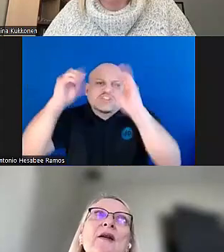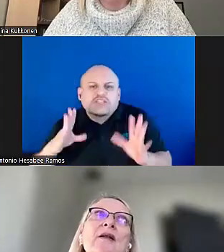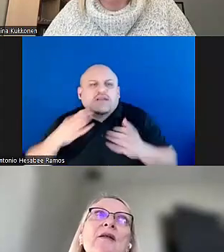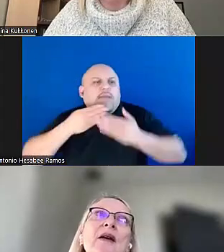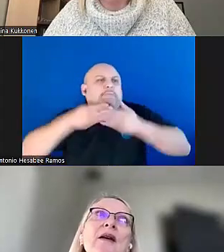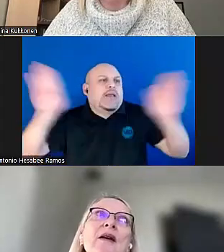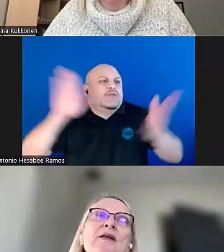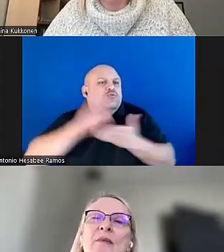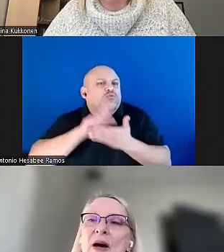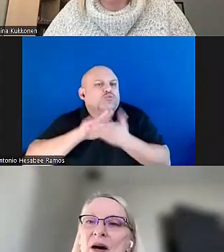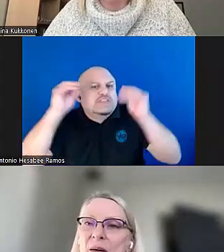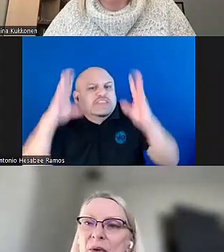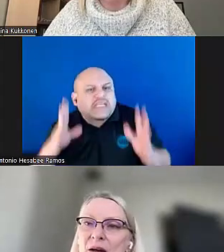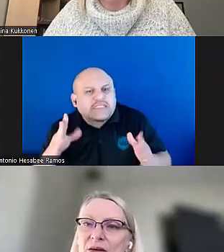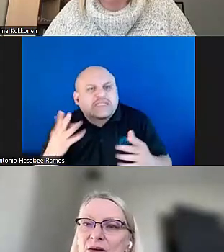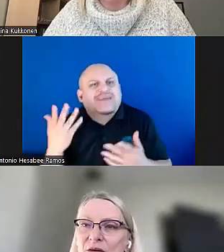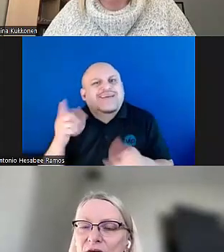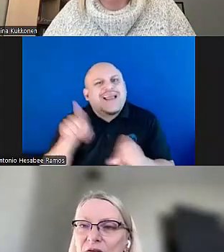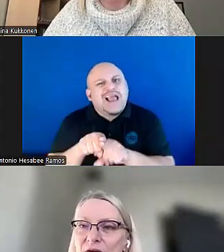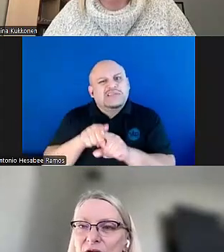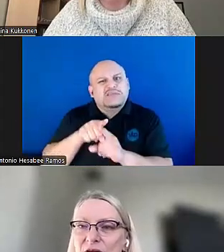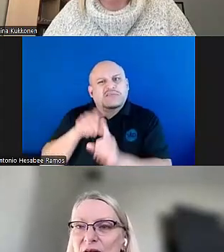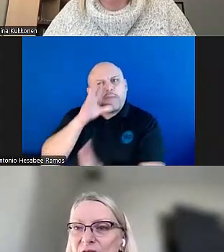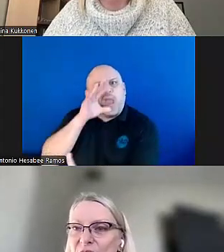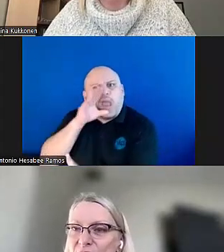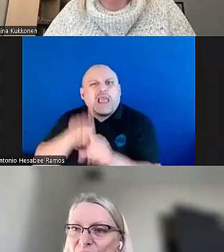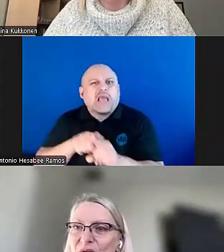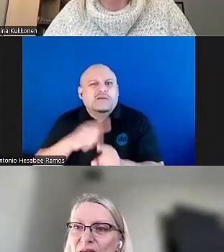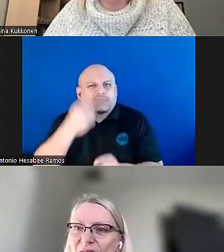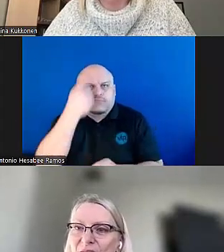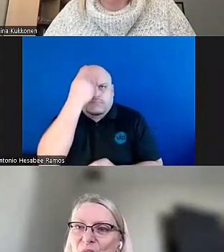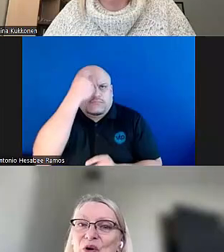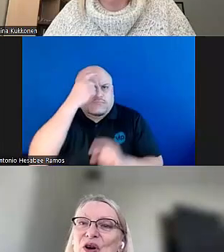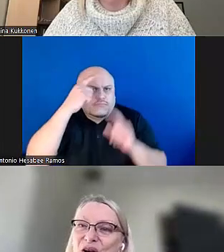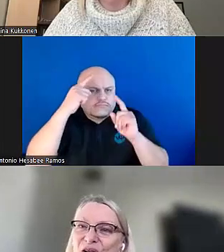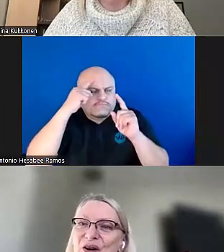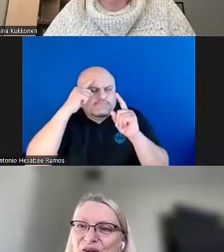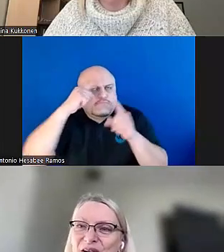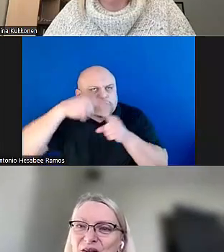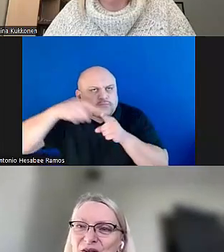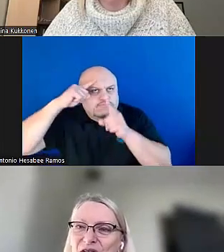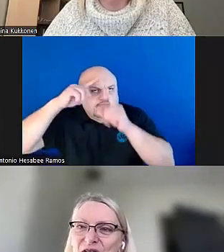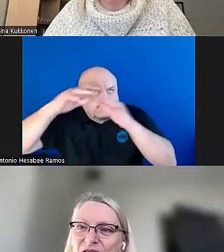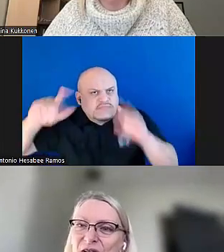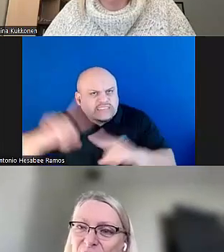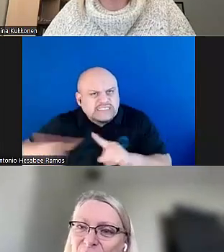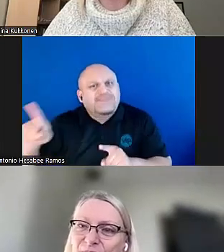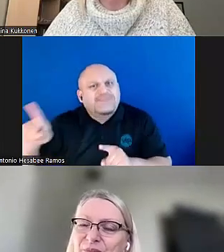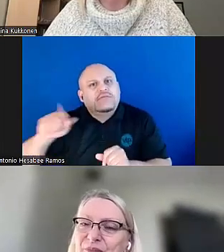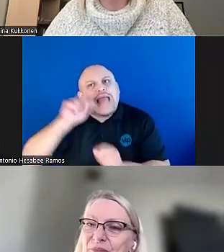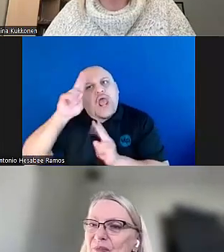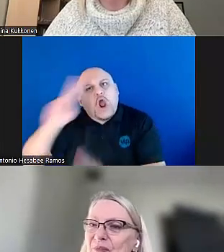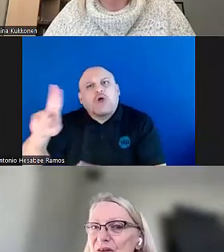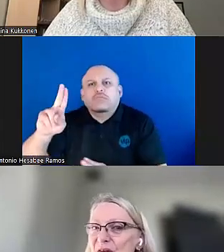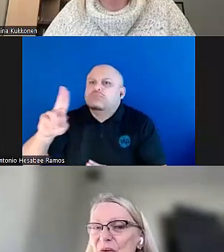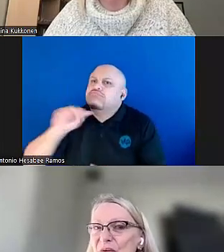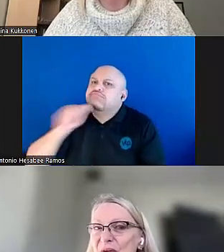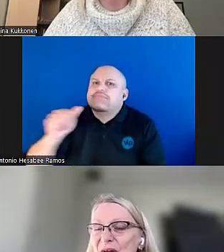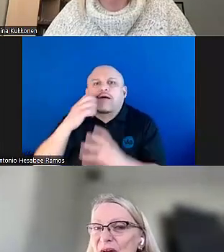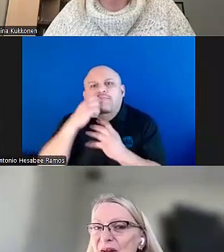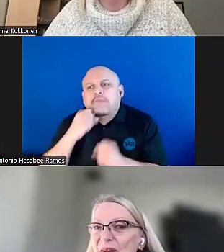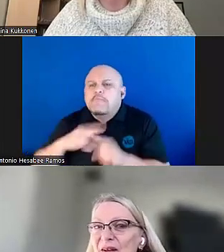and as a mom, and as a neurodivergent individual that we're not honoring and cherishing. So yeah,